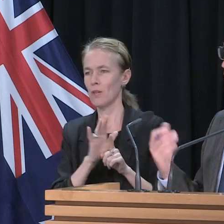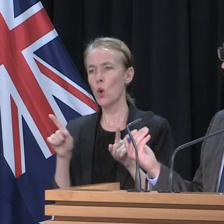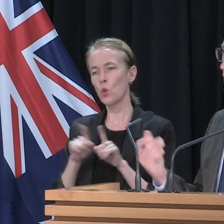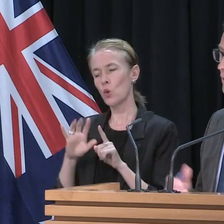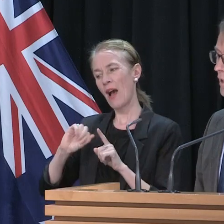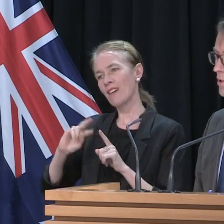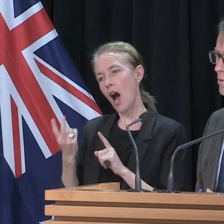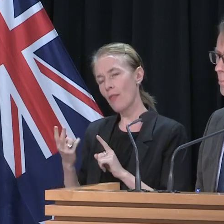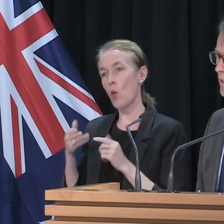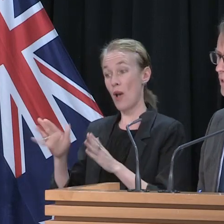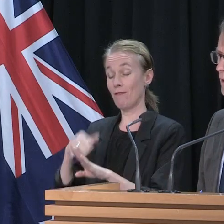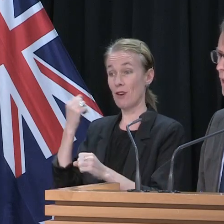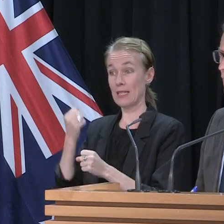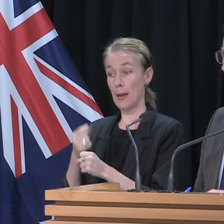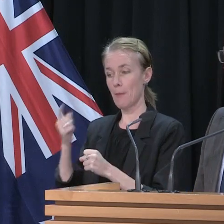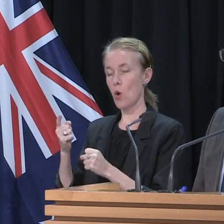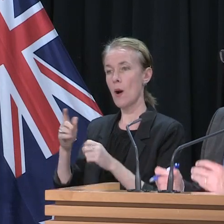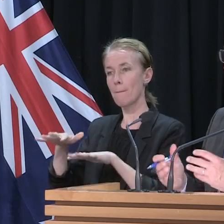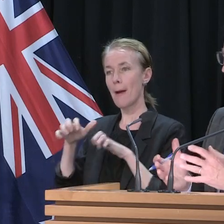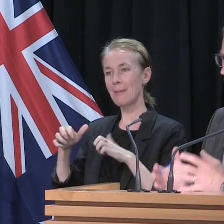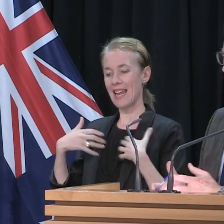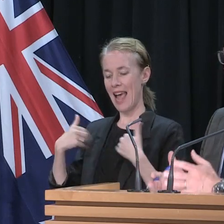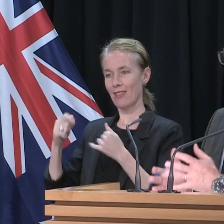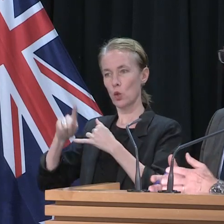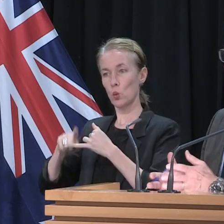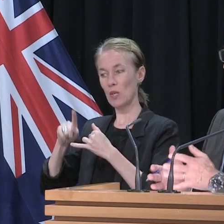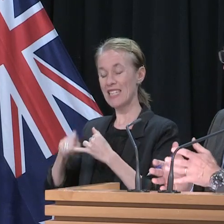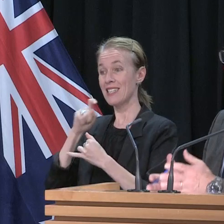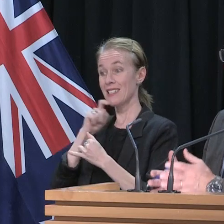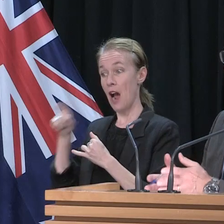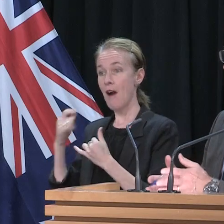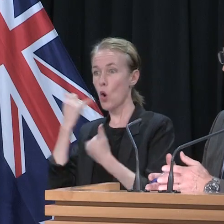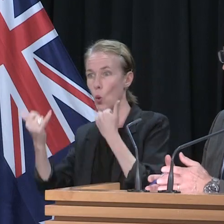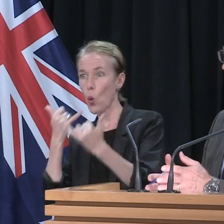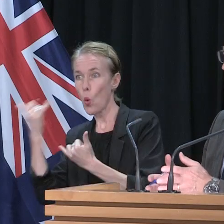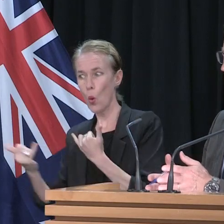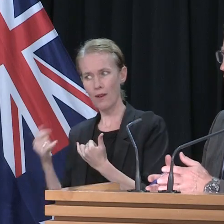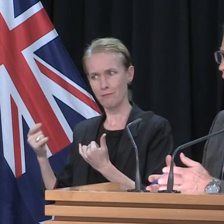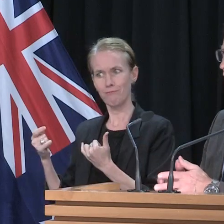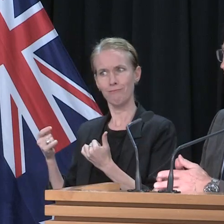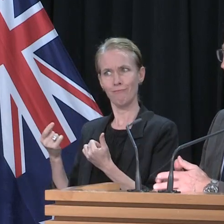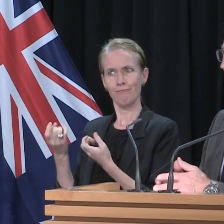core contact tracing capability and capac. We have greatly upscaled in our Public